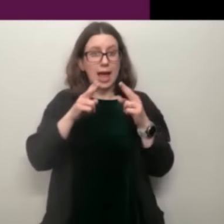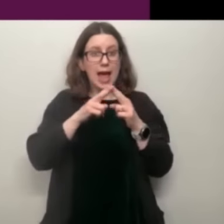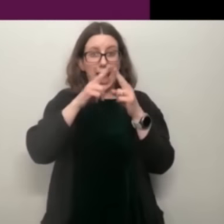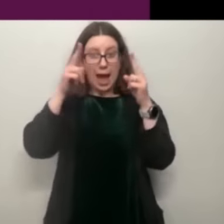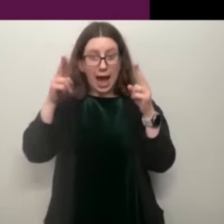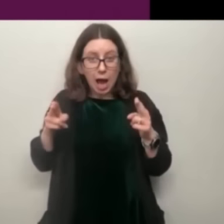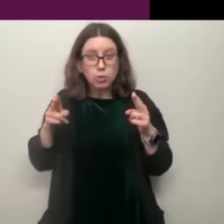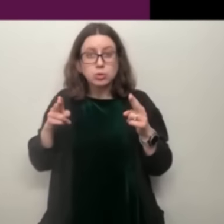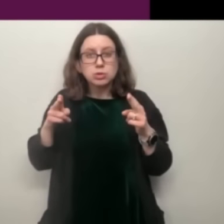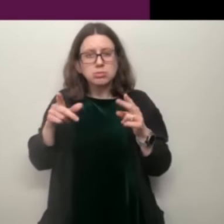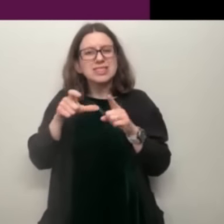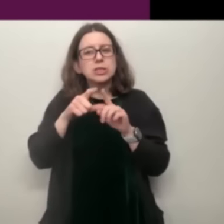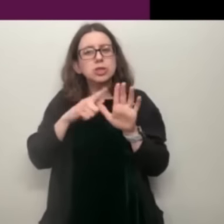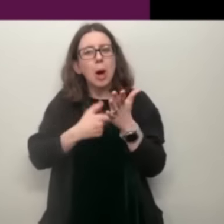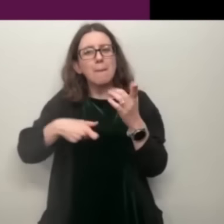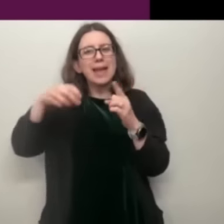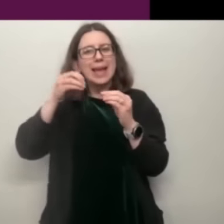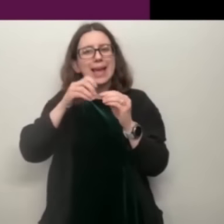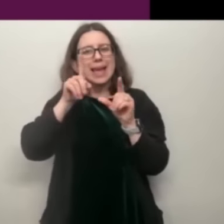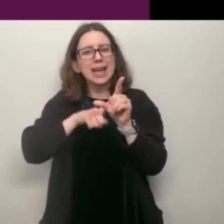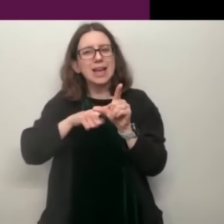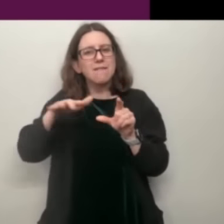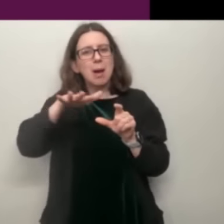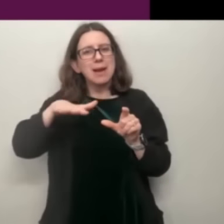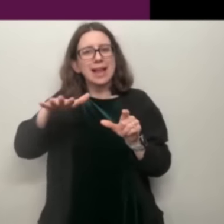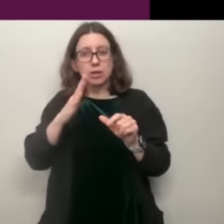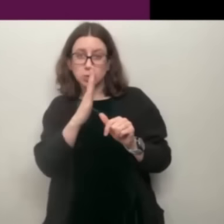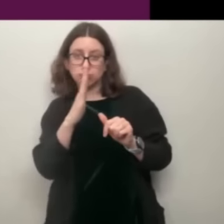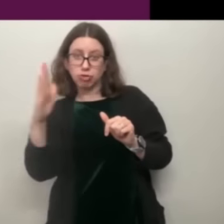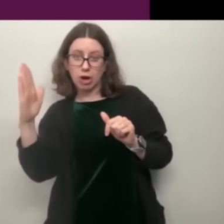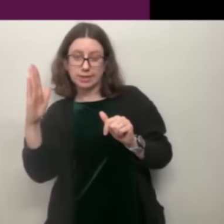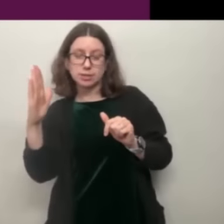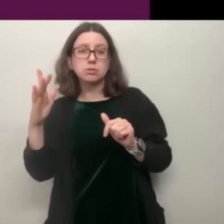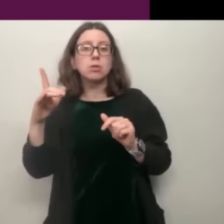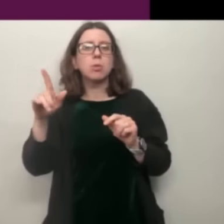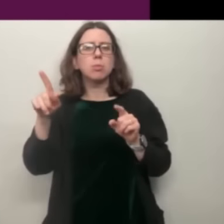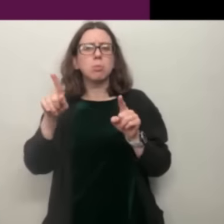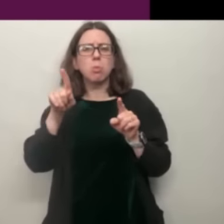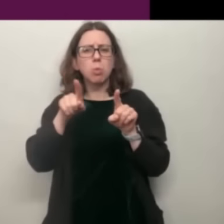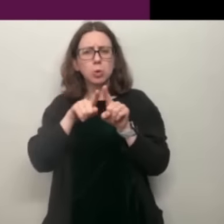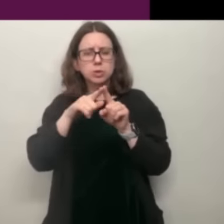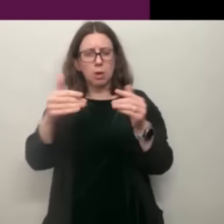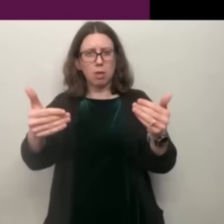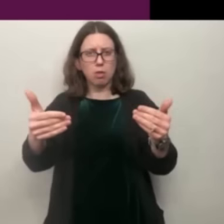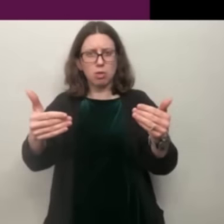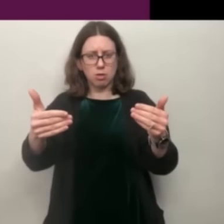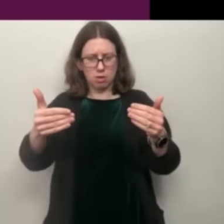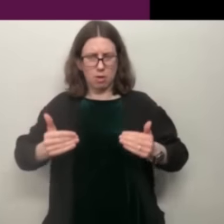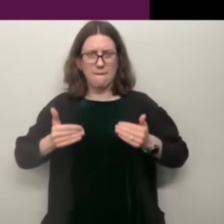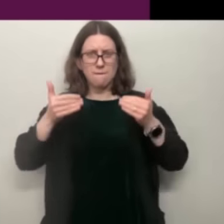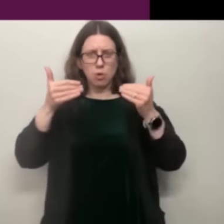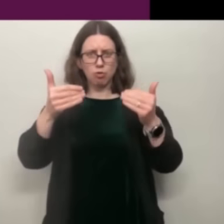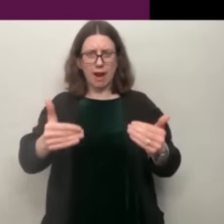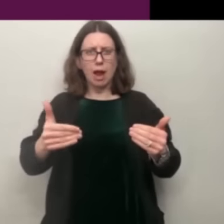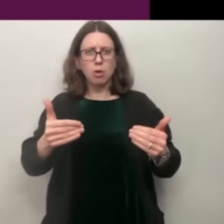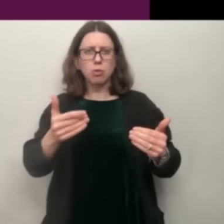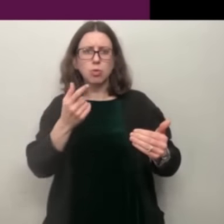just behind to the right. While in the foreground we see a completed casting being taken away from the furnace